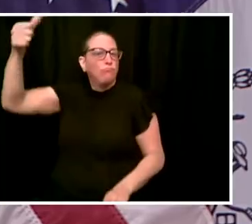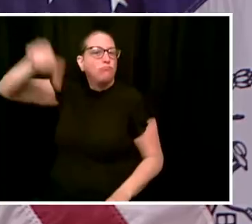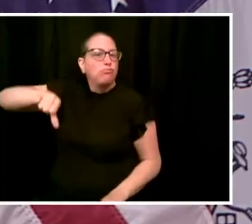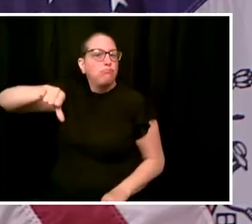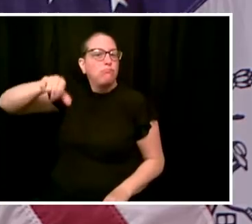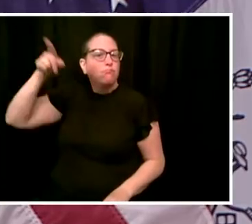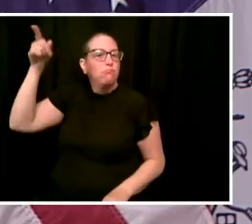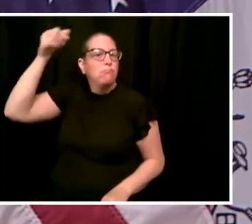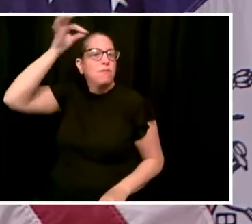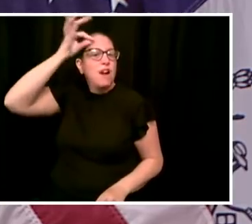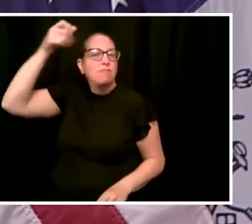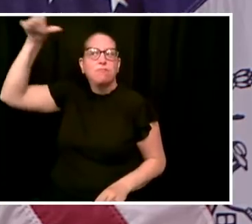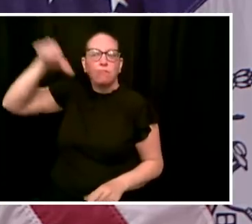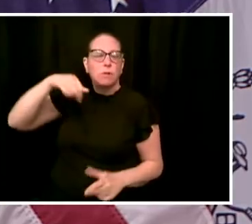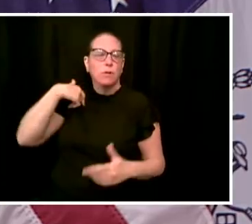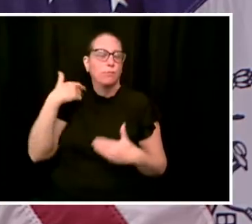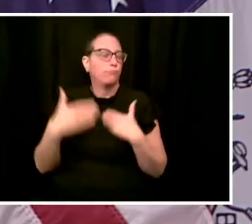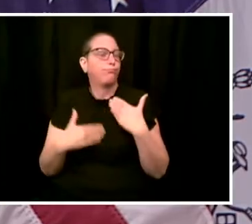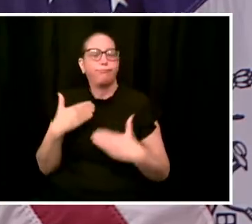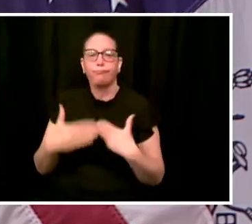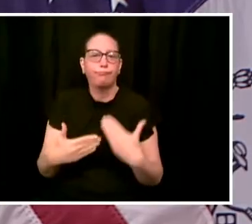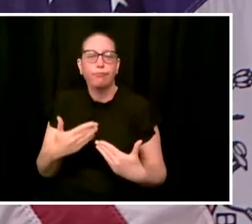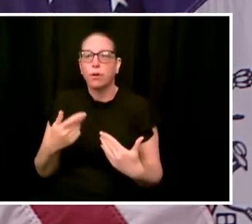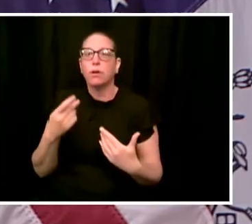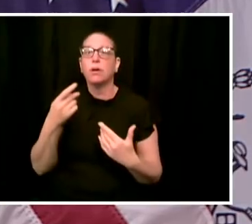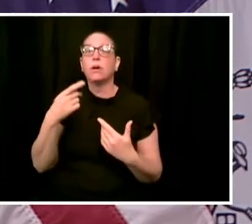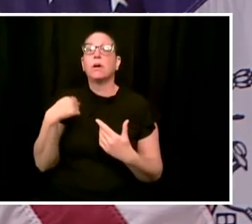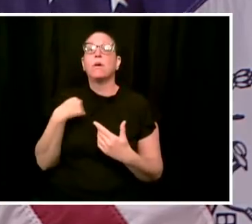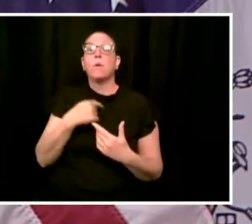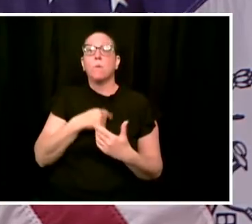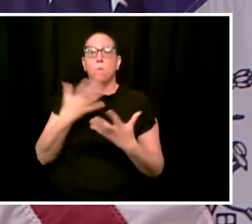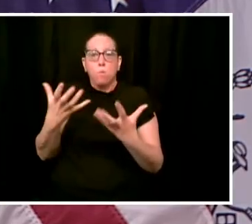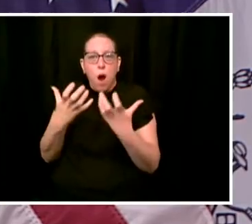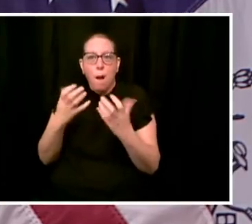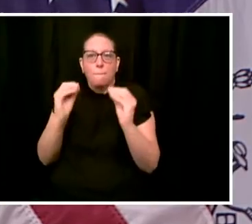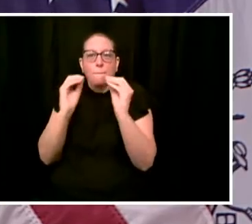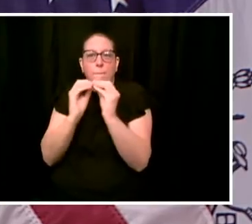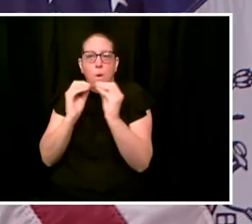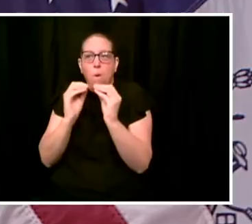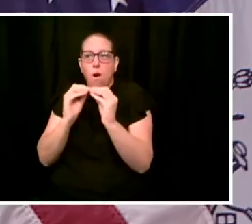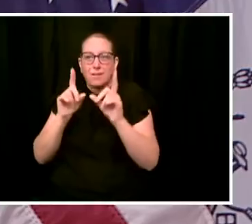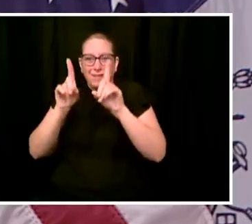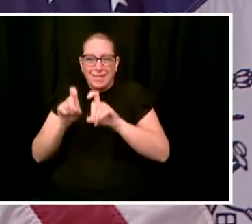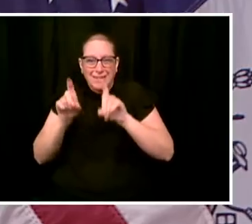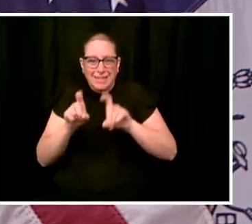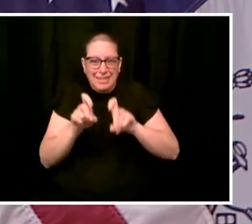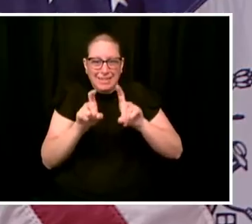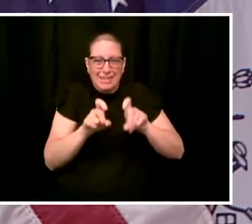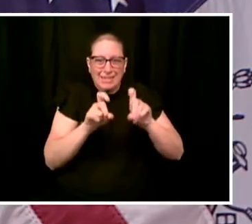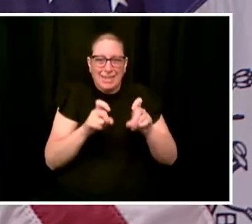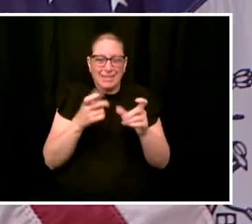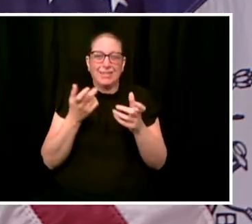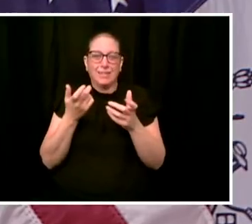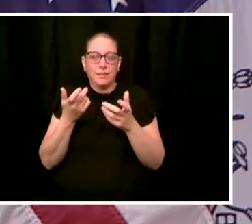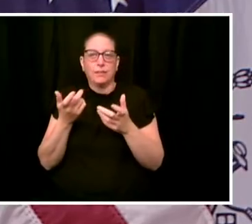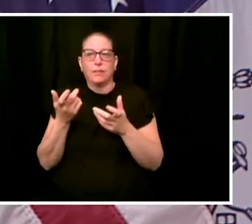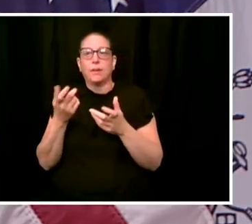THE FEDERAL SUPPORT WE NEED. HATT' SOVIBOUS.